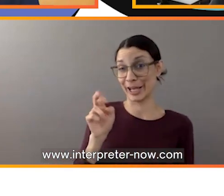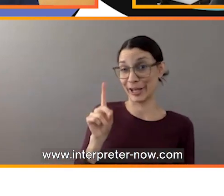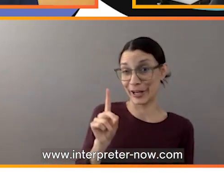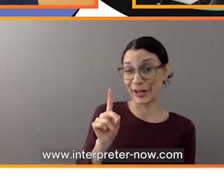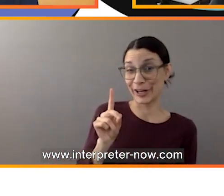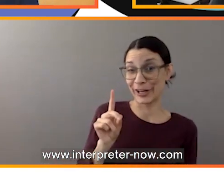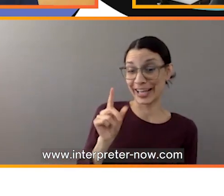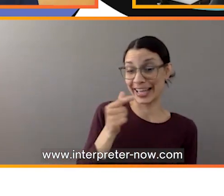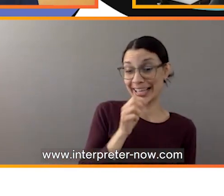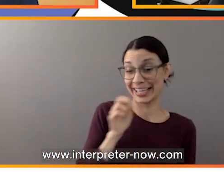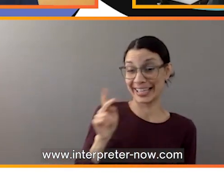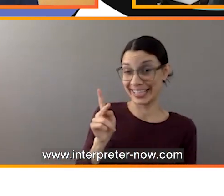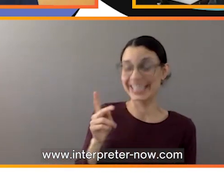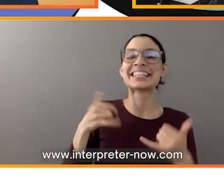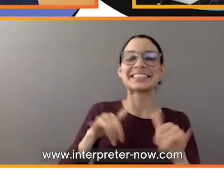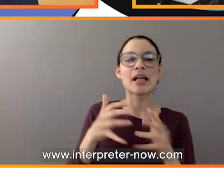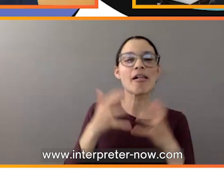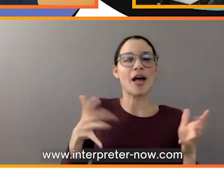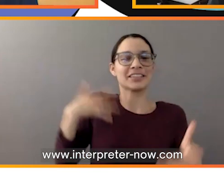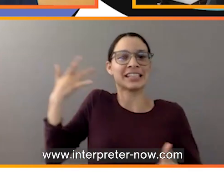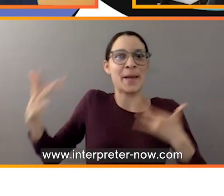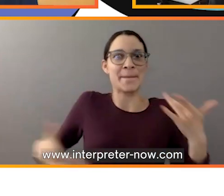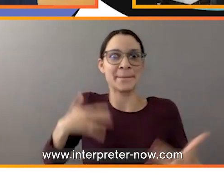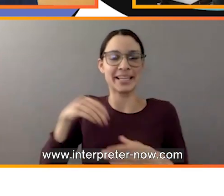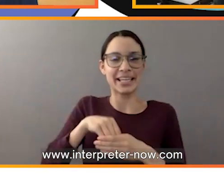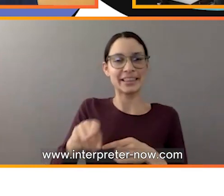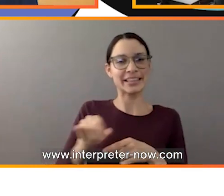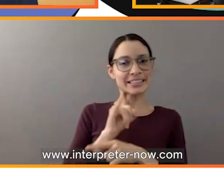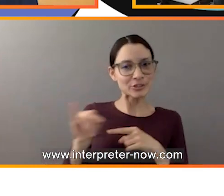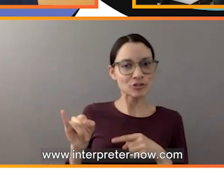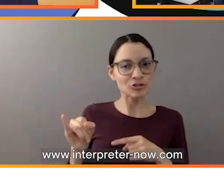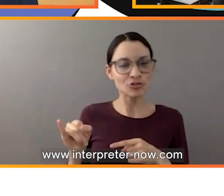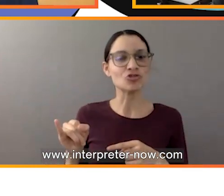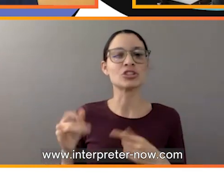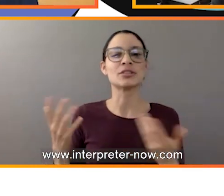I've seen it in 2008, I've seen it prior to that as well, where the tech industry always